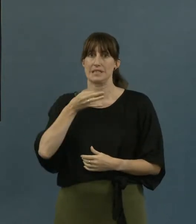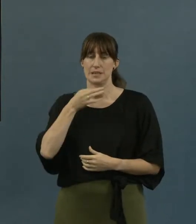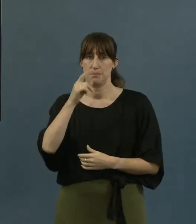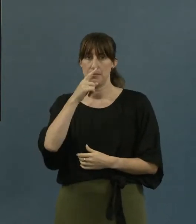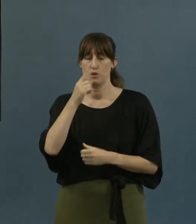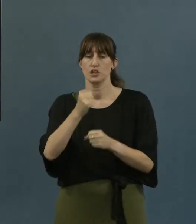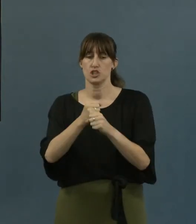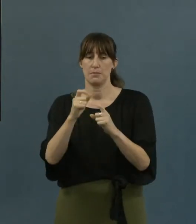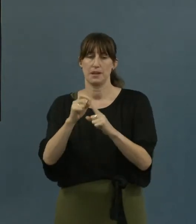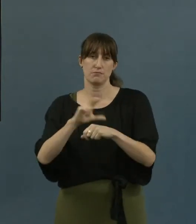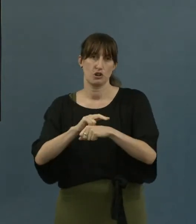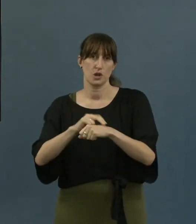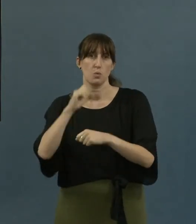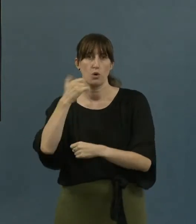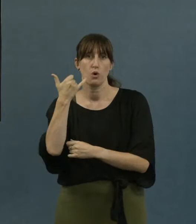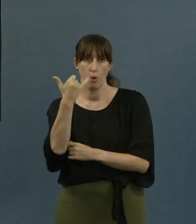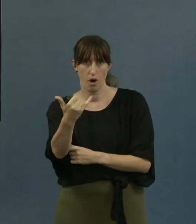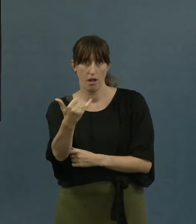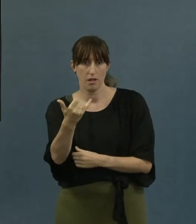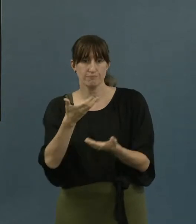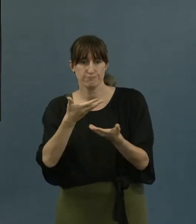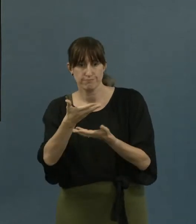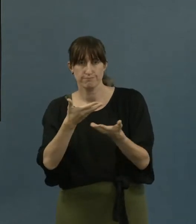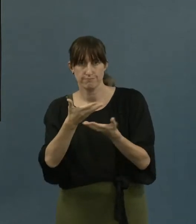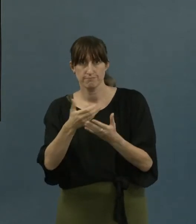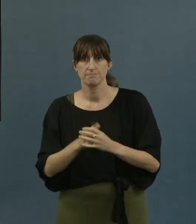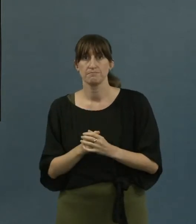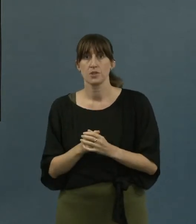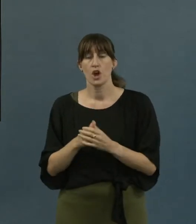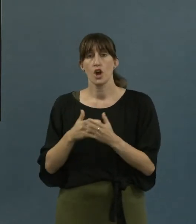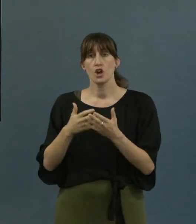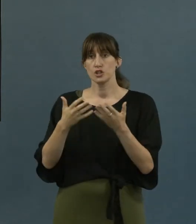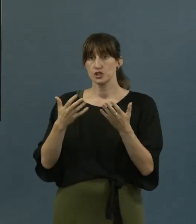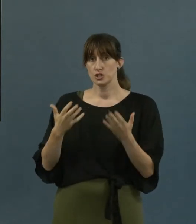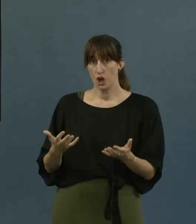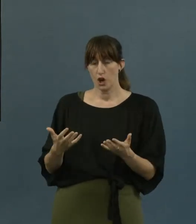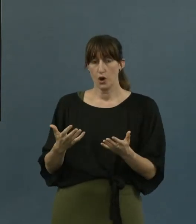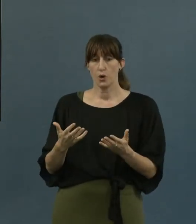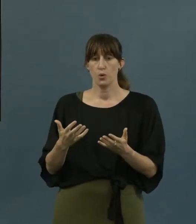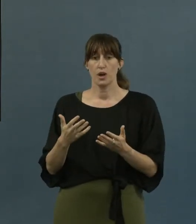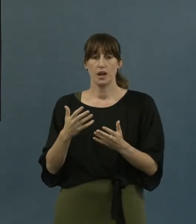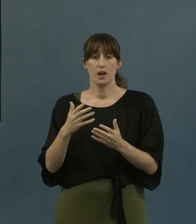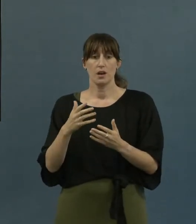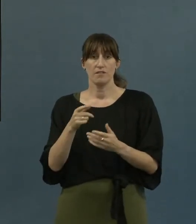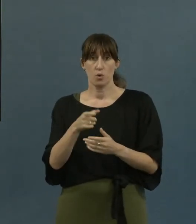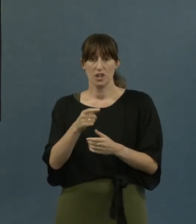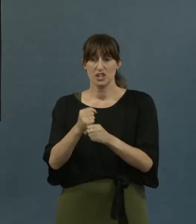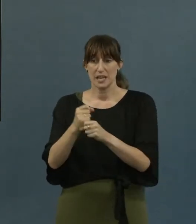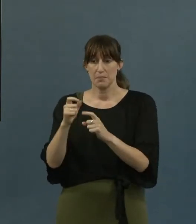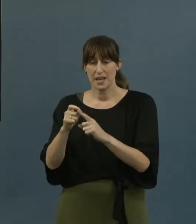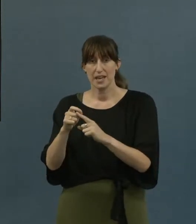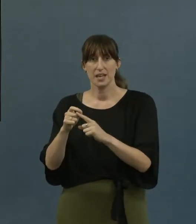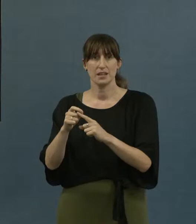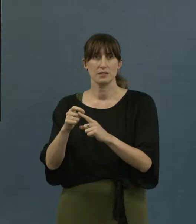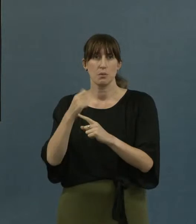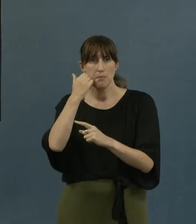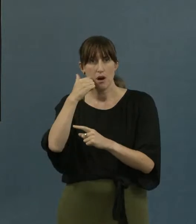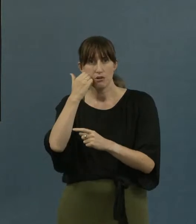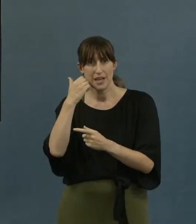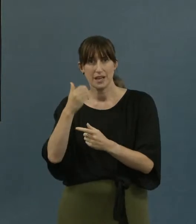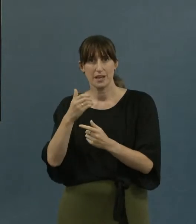risk may receive a phone call.